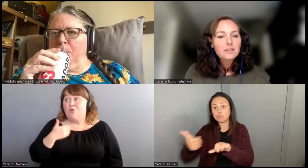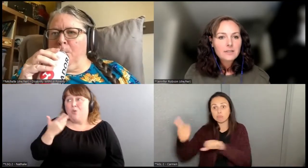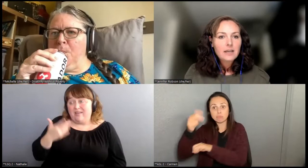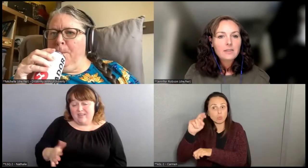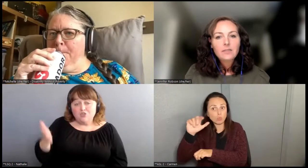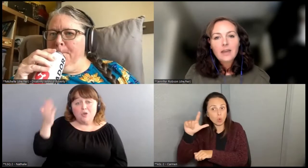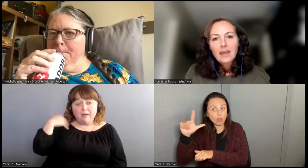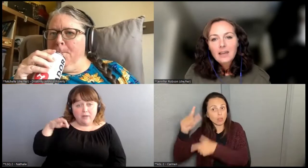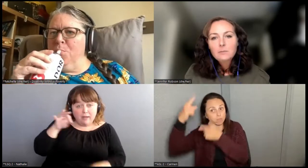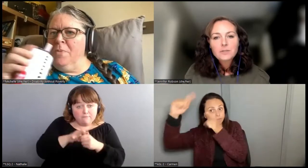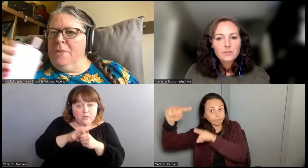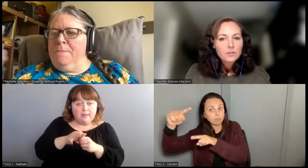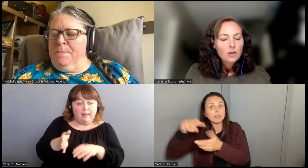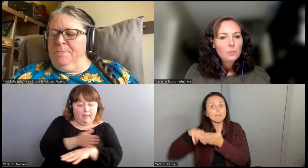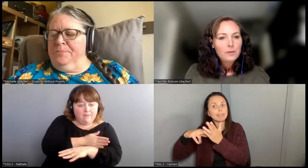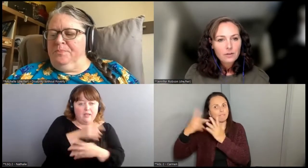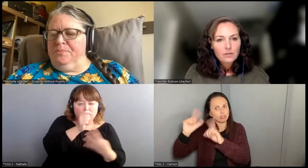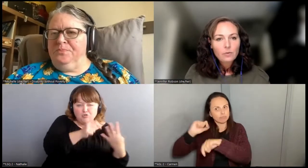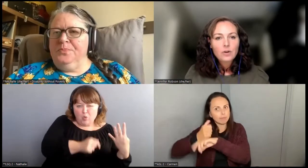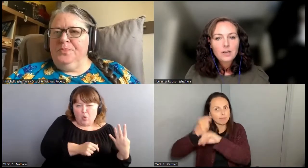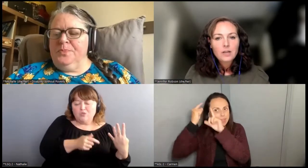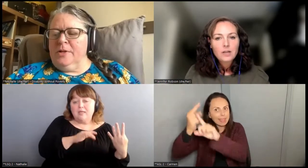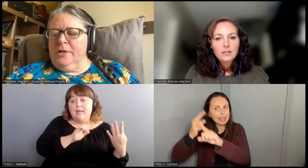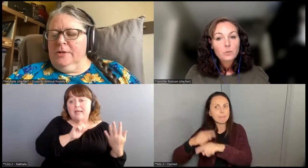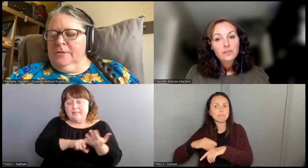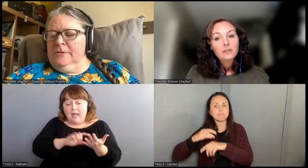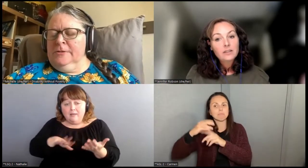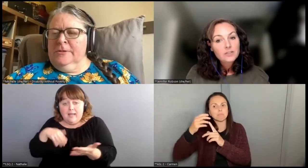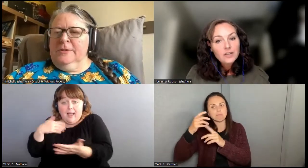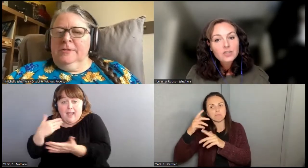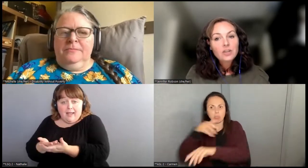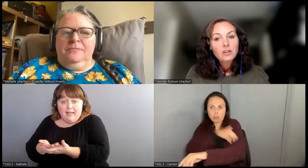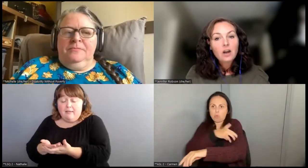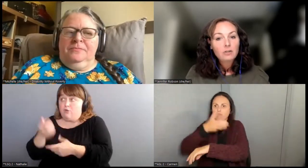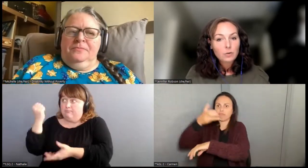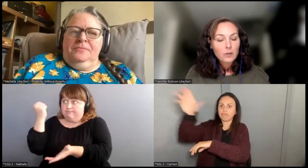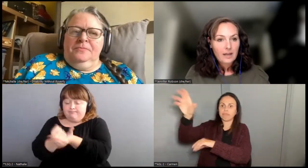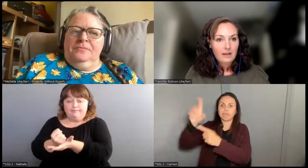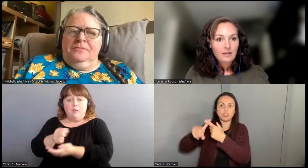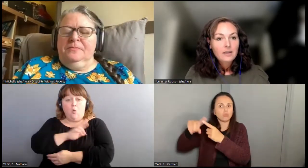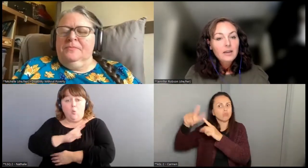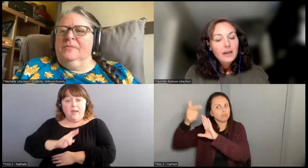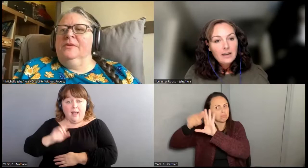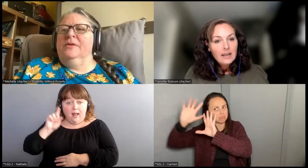SAID THE AIMS AND SCOPE OF THE AUTHORITIES WITHIN THE LEGISLATION ARE OKAY. AND AGAIN,